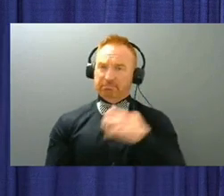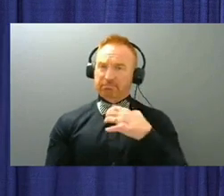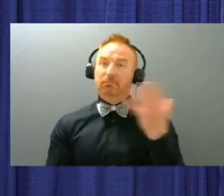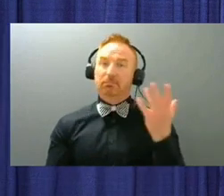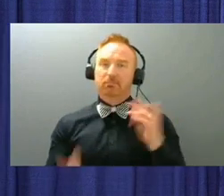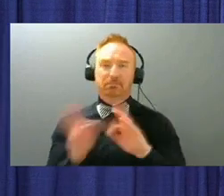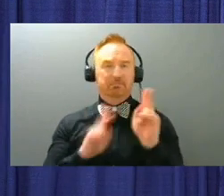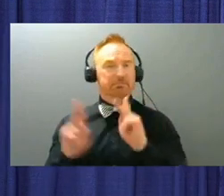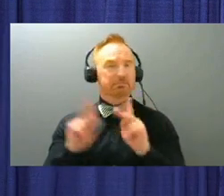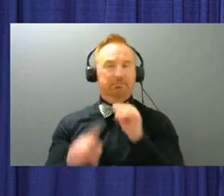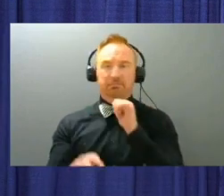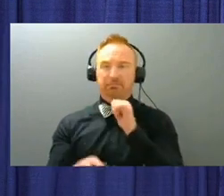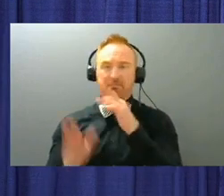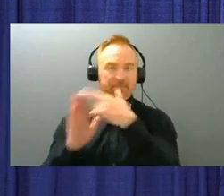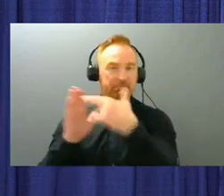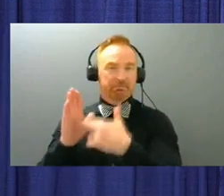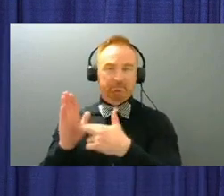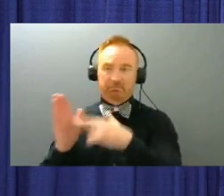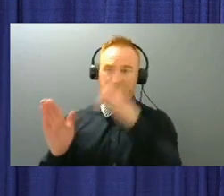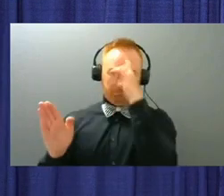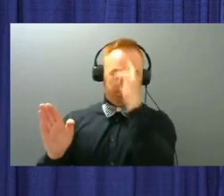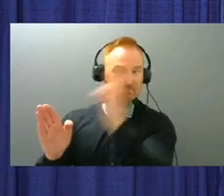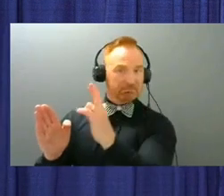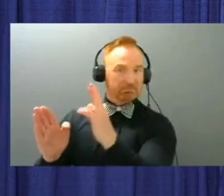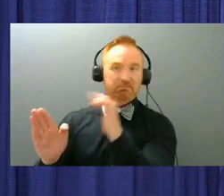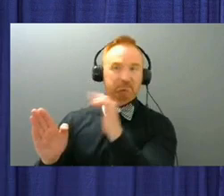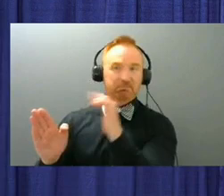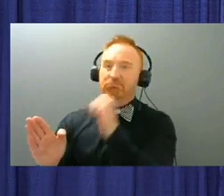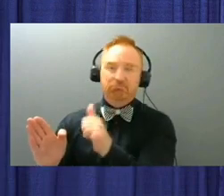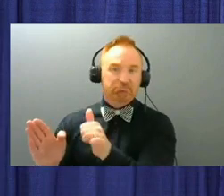respecting the rules.